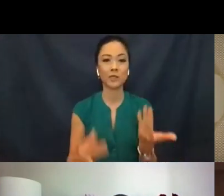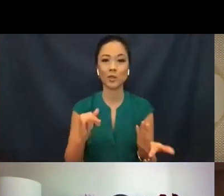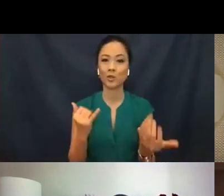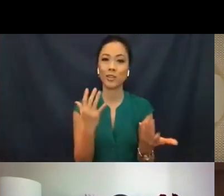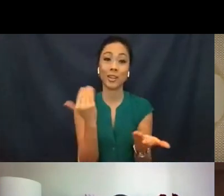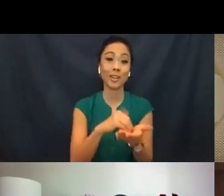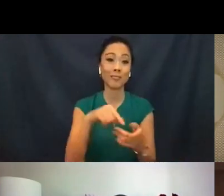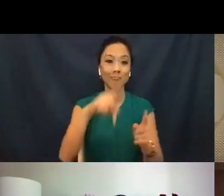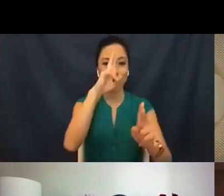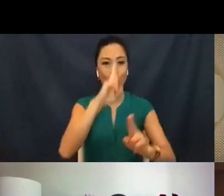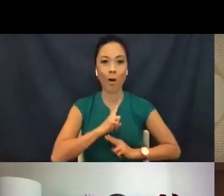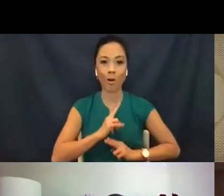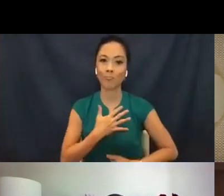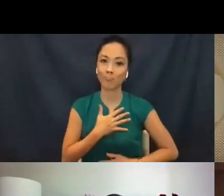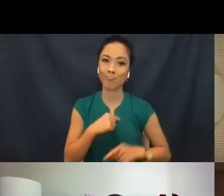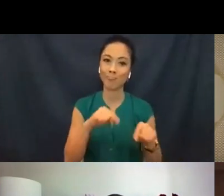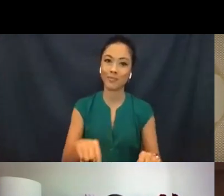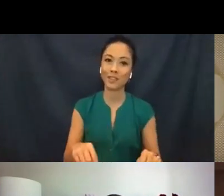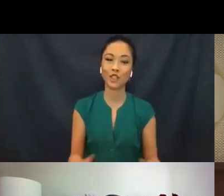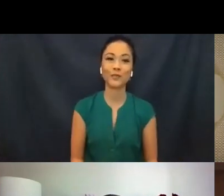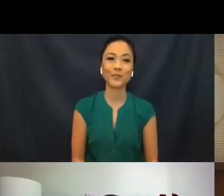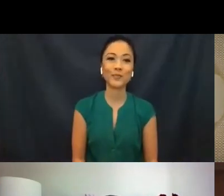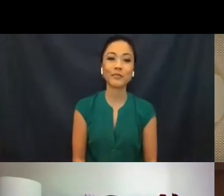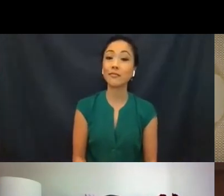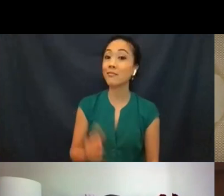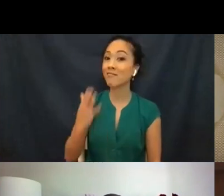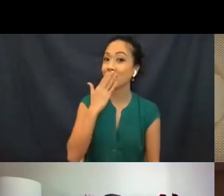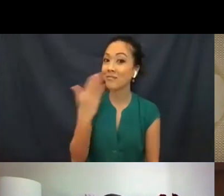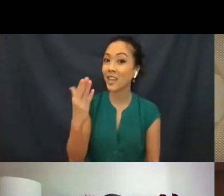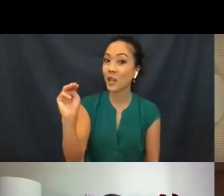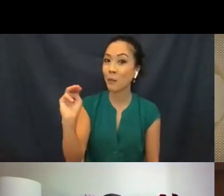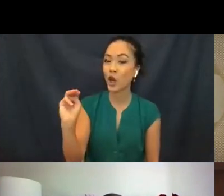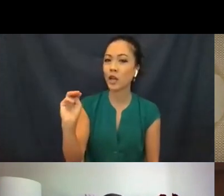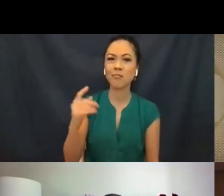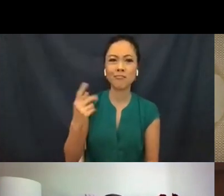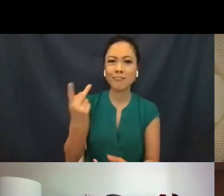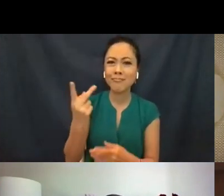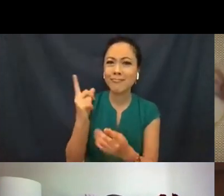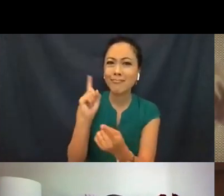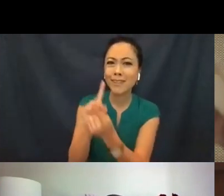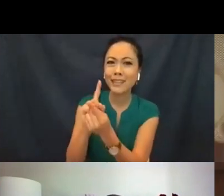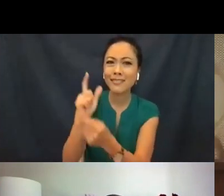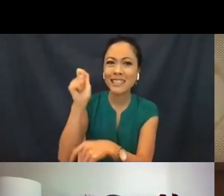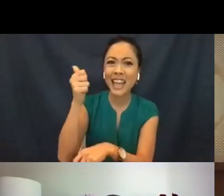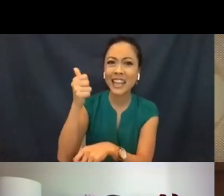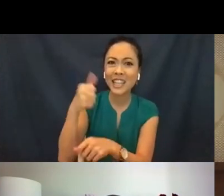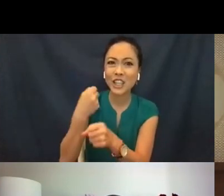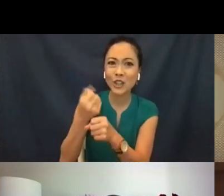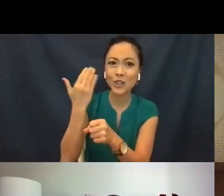you. I think I first met you maybe 10 years ago, it might be more. I took your class.